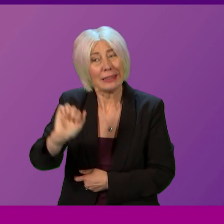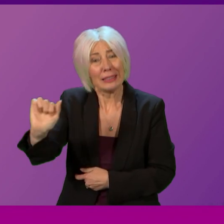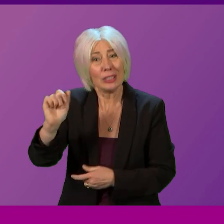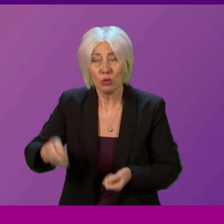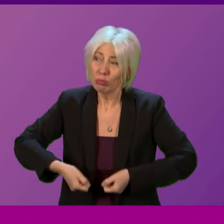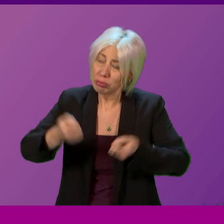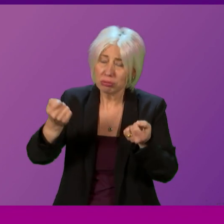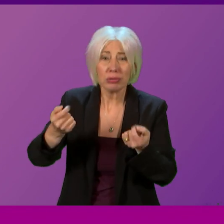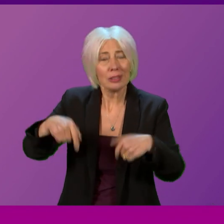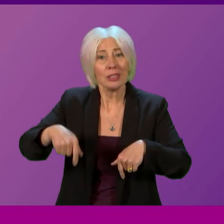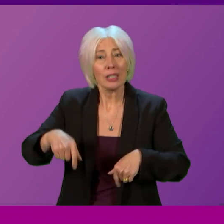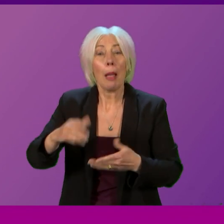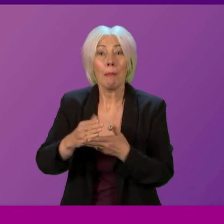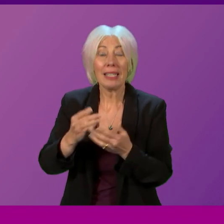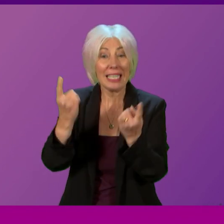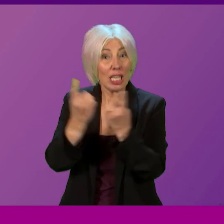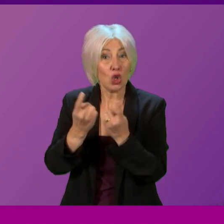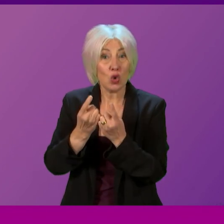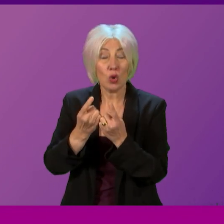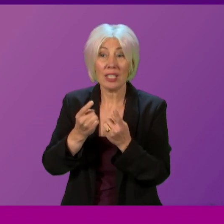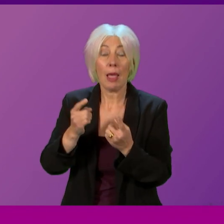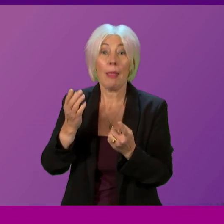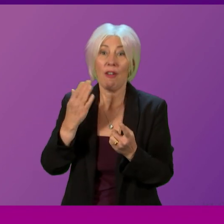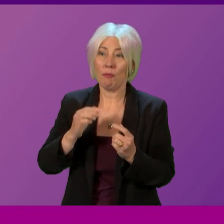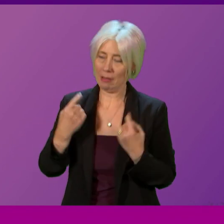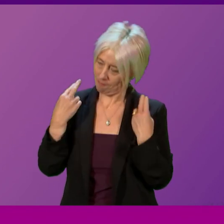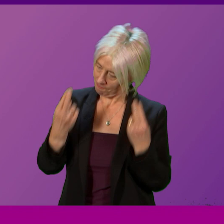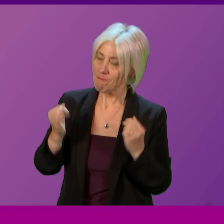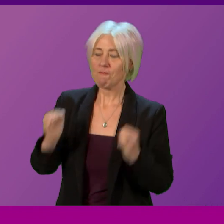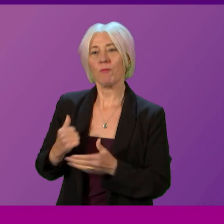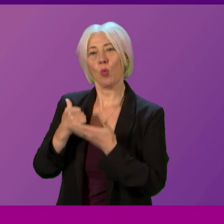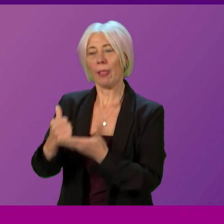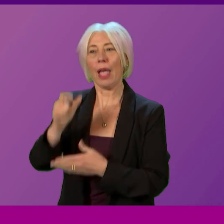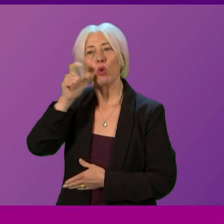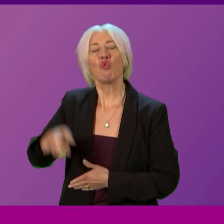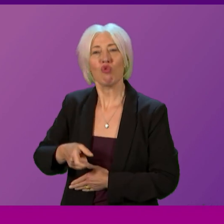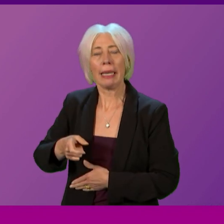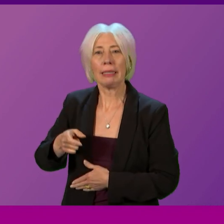They are issues that all countries that have stepped up to help Ukrainians are facing right now.